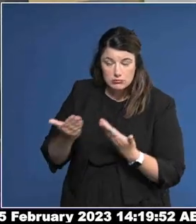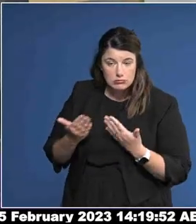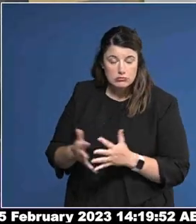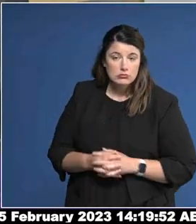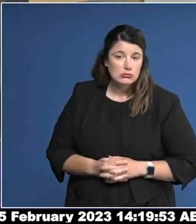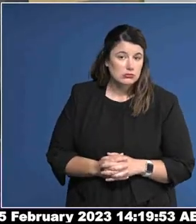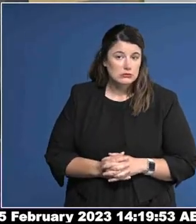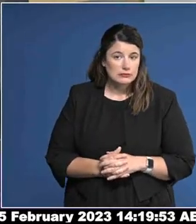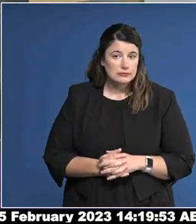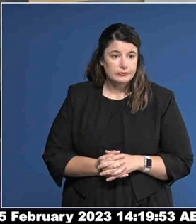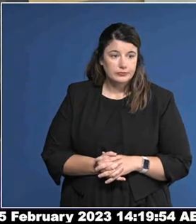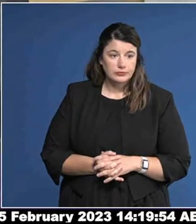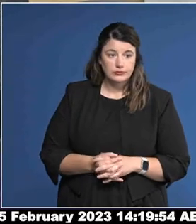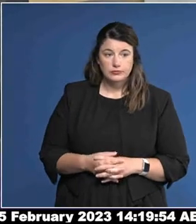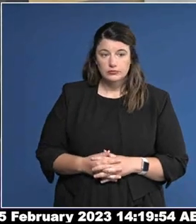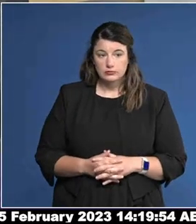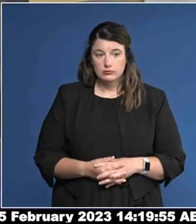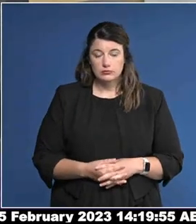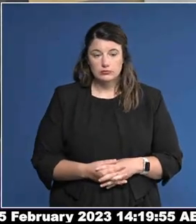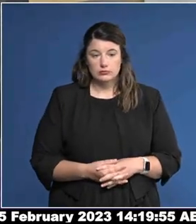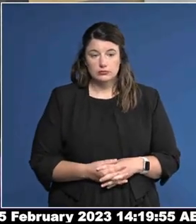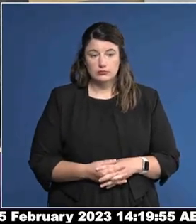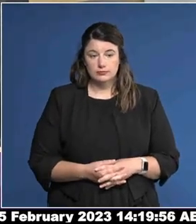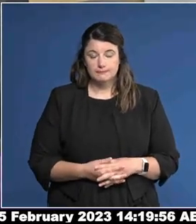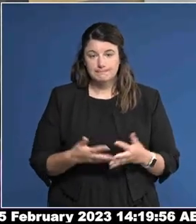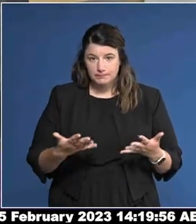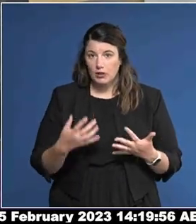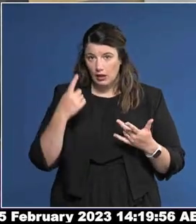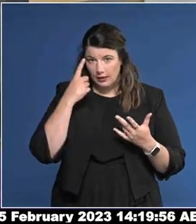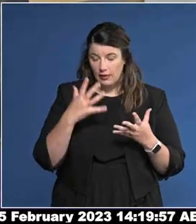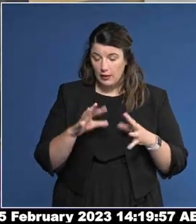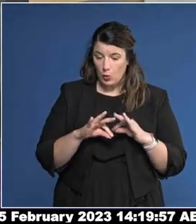I think the organisation agrees with that finding.